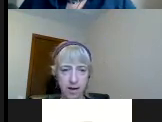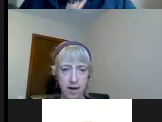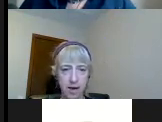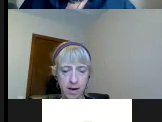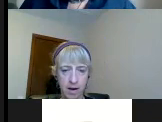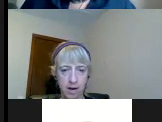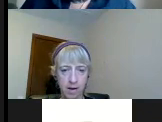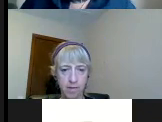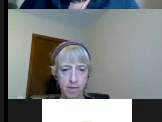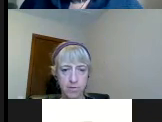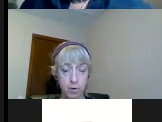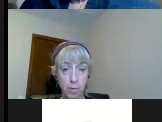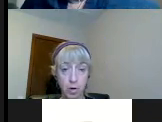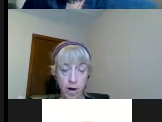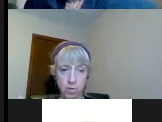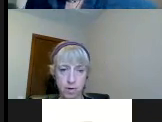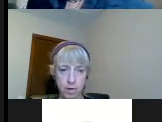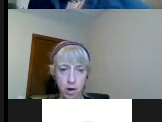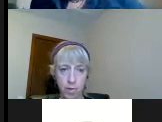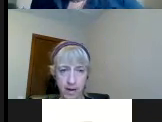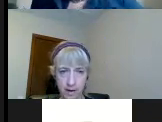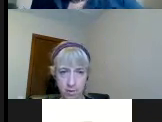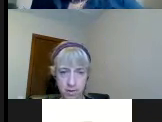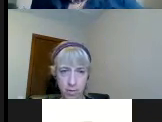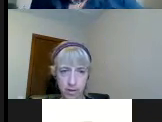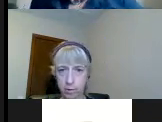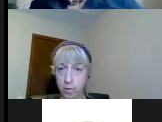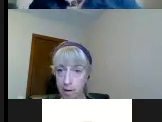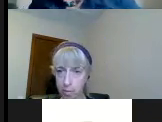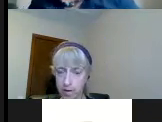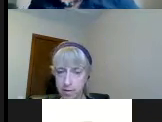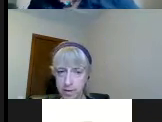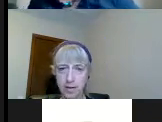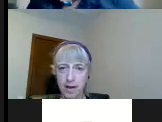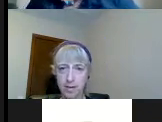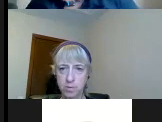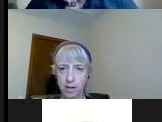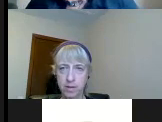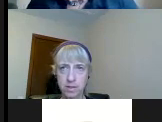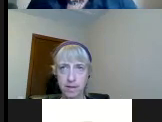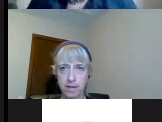And again, a survey will go out along with handouts that will include the PowerPoint as well as,